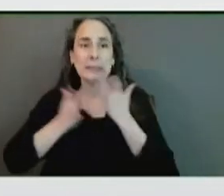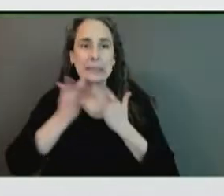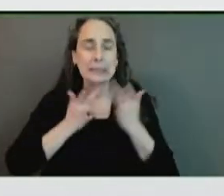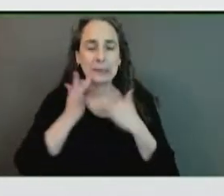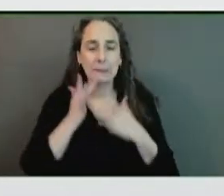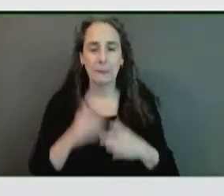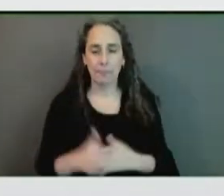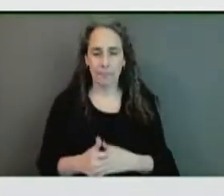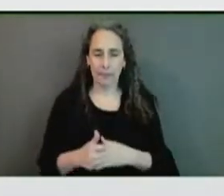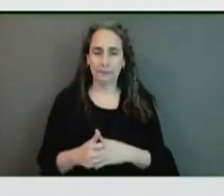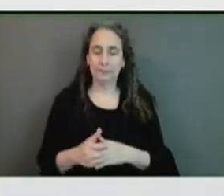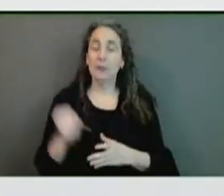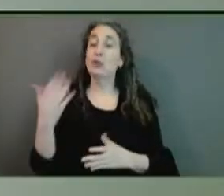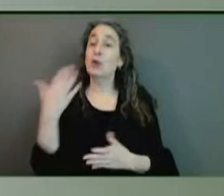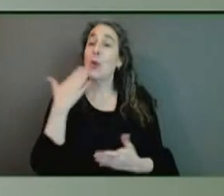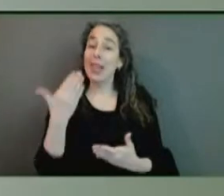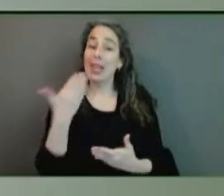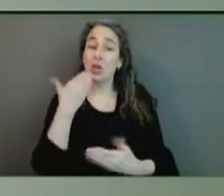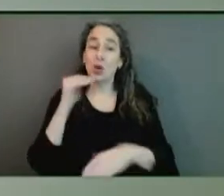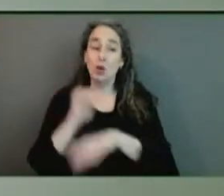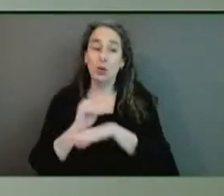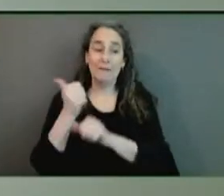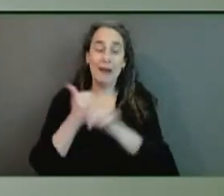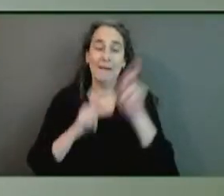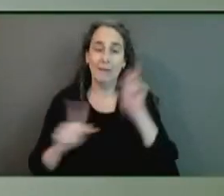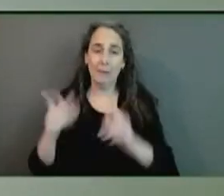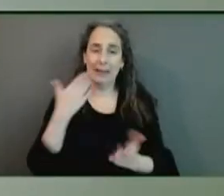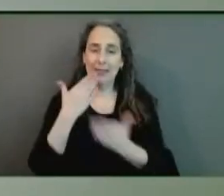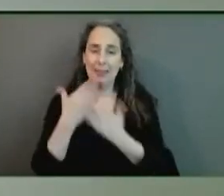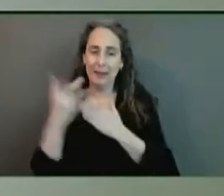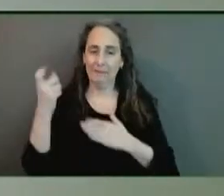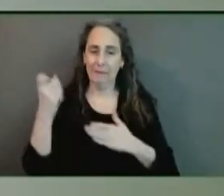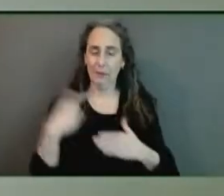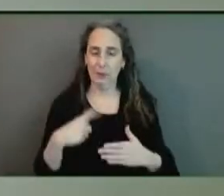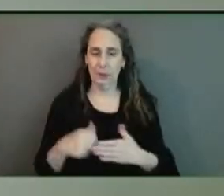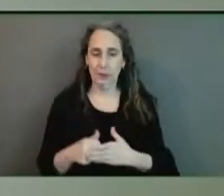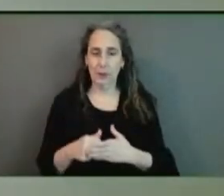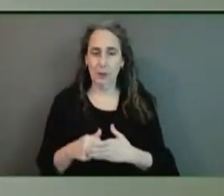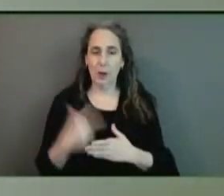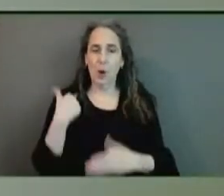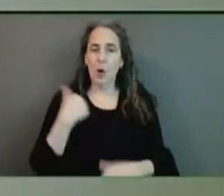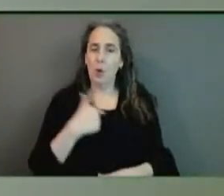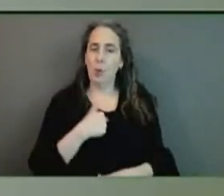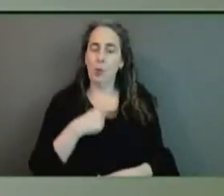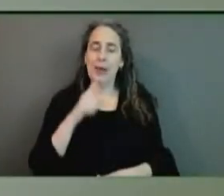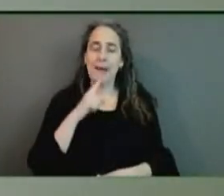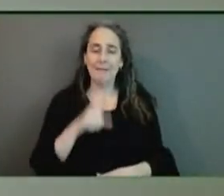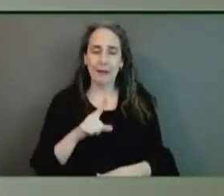general staffing churches. So thank you. And good evening to